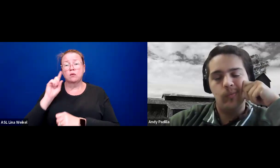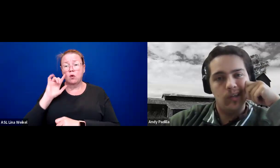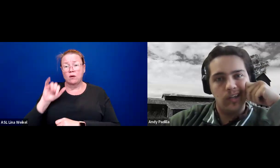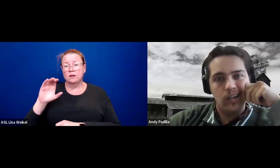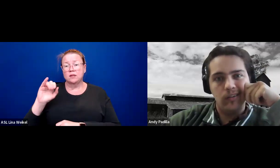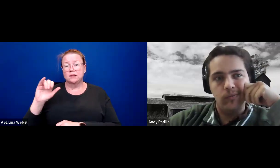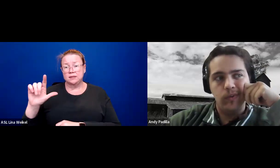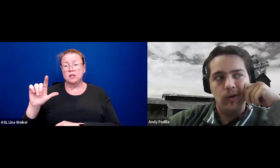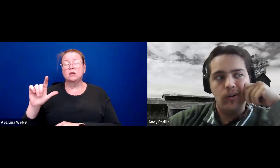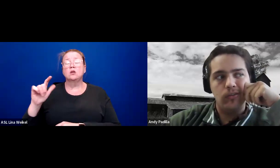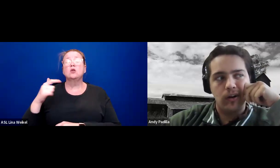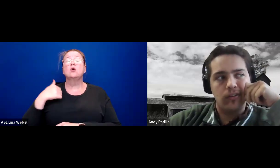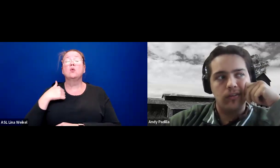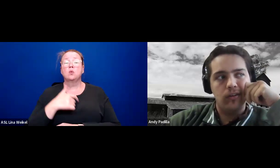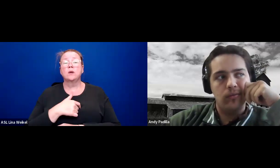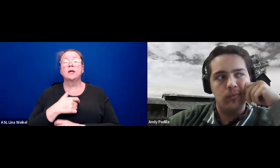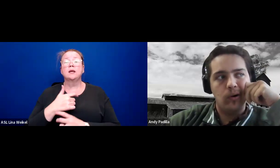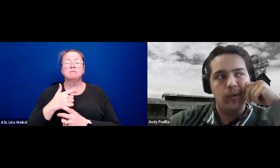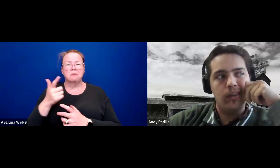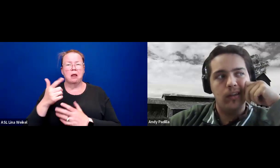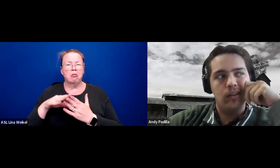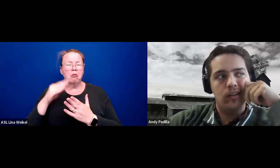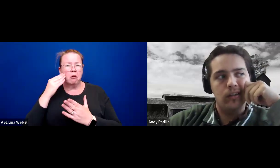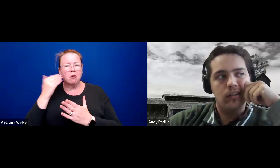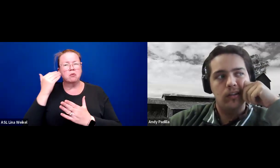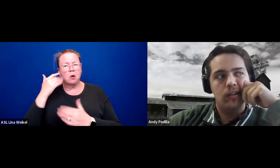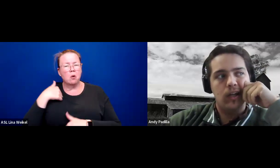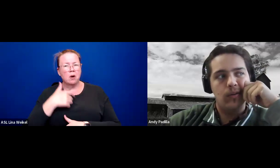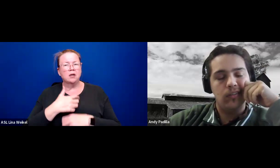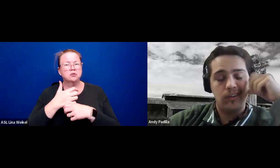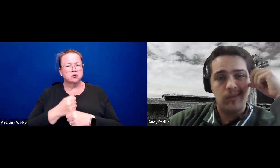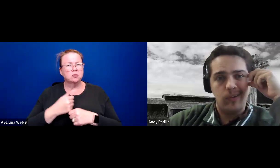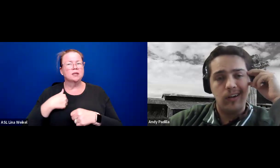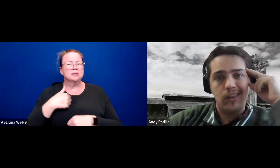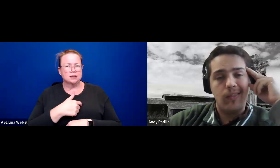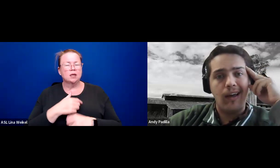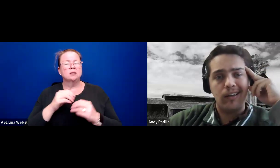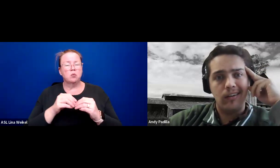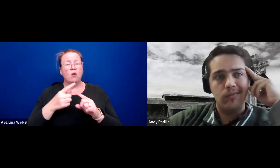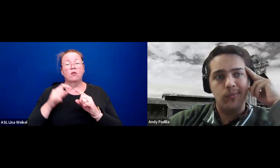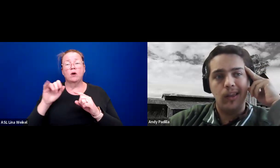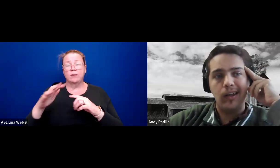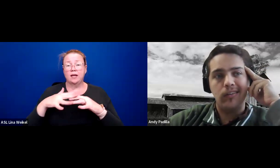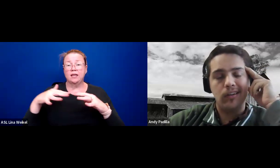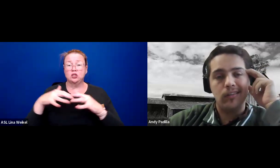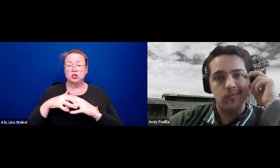Andy Padilla: we get kind of known and trusted more by the Andy Padilla: indigenous community. And then that kind of led into